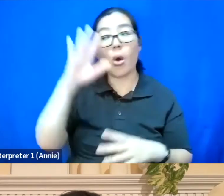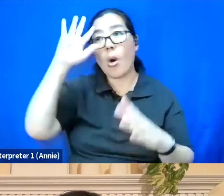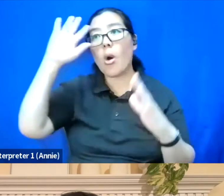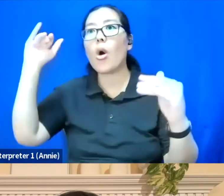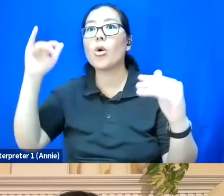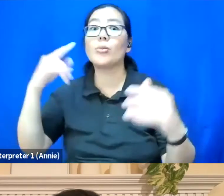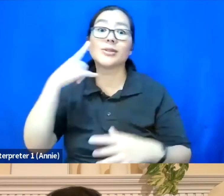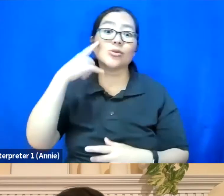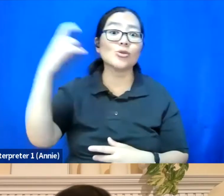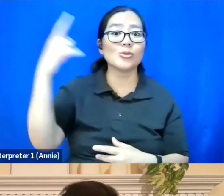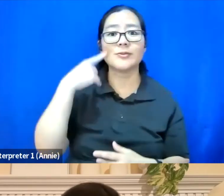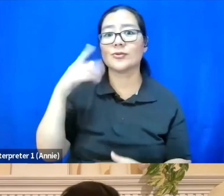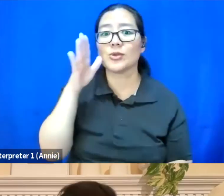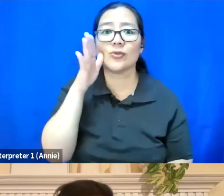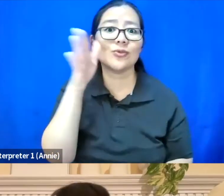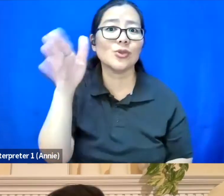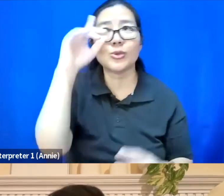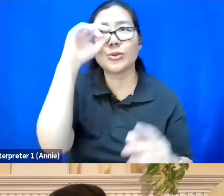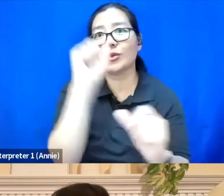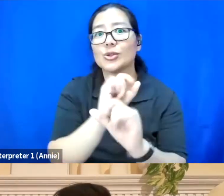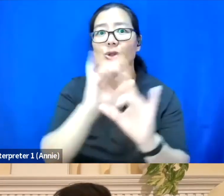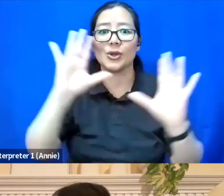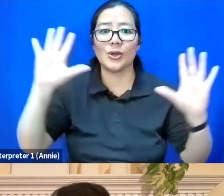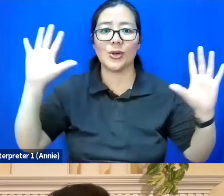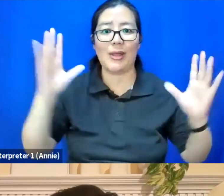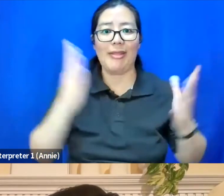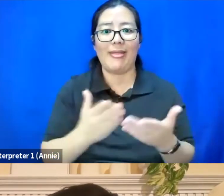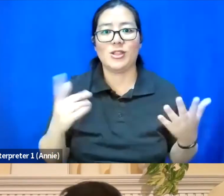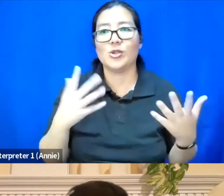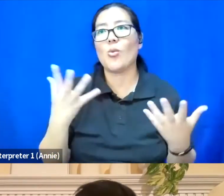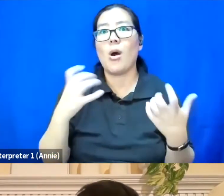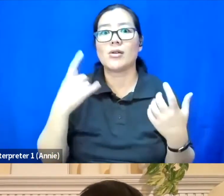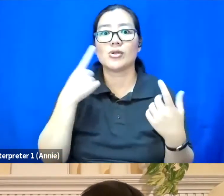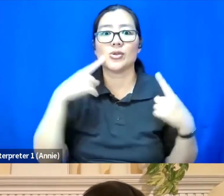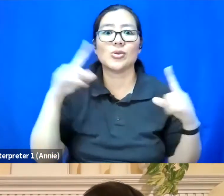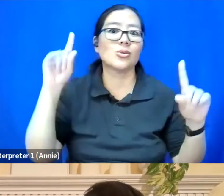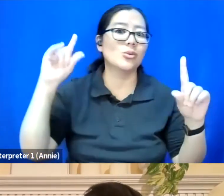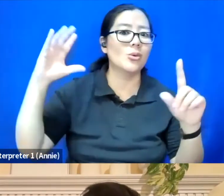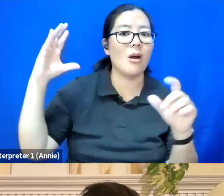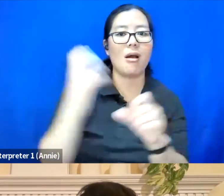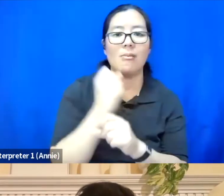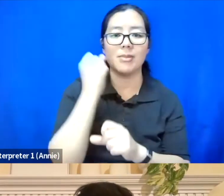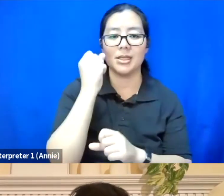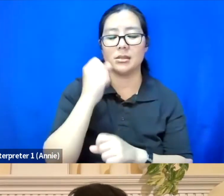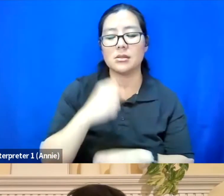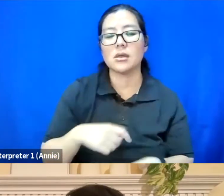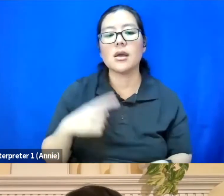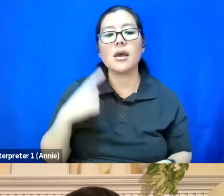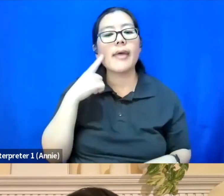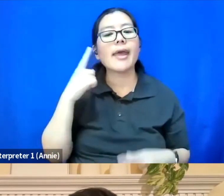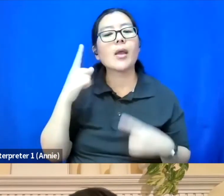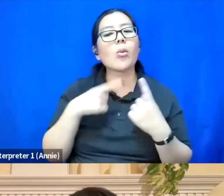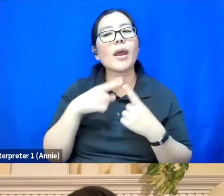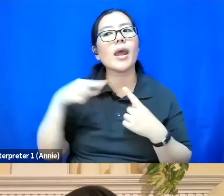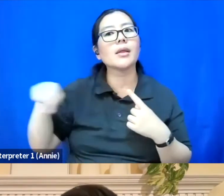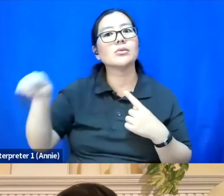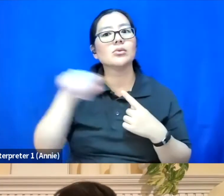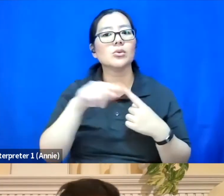Thank you both for -- for being part of this with me. Thank you, Alice, for bringing us together for this.